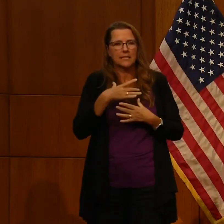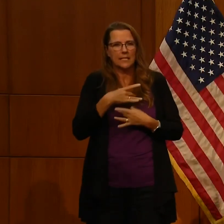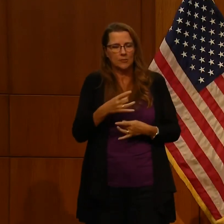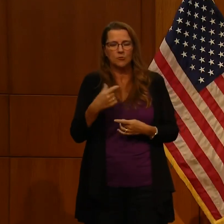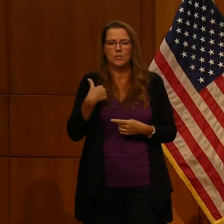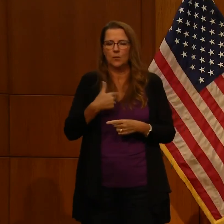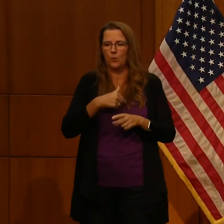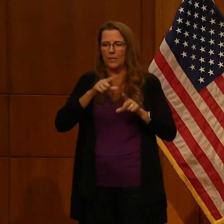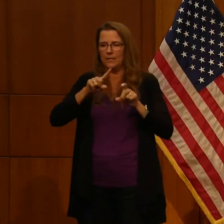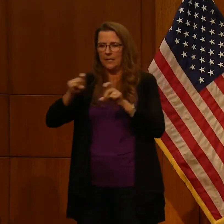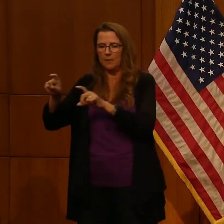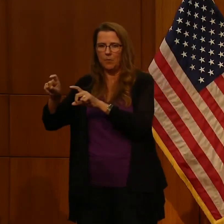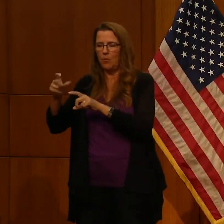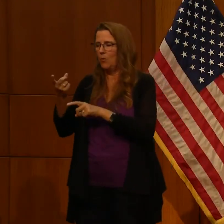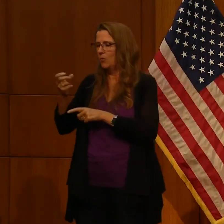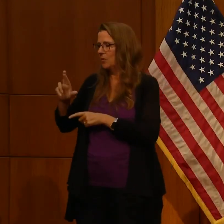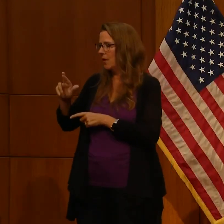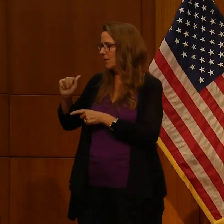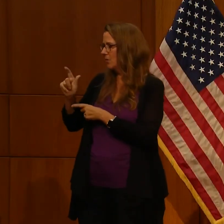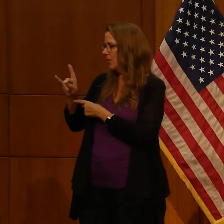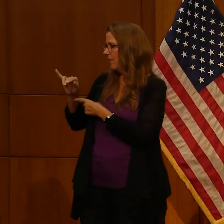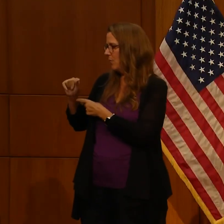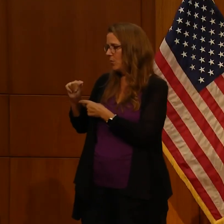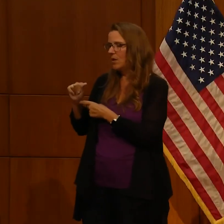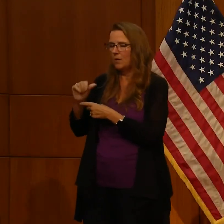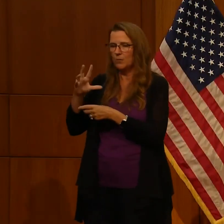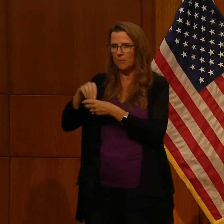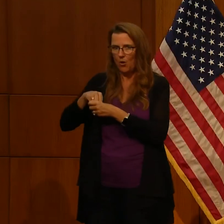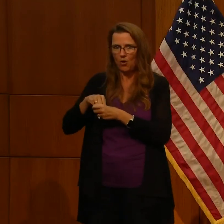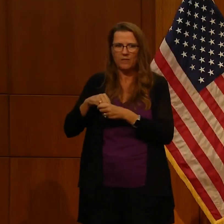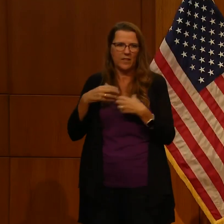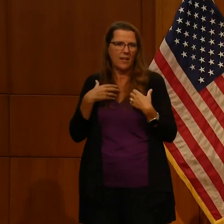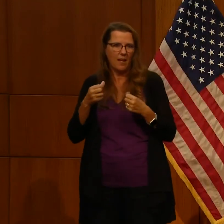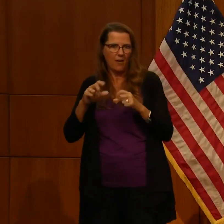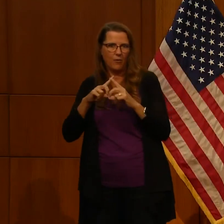UM BUT IN THIS INTERESTING WE DID A POLL DOCTOR. EBOLA WAS